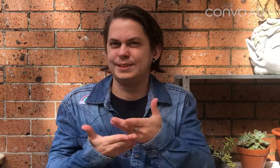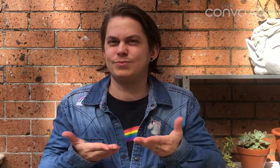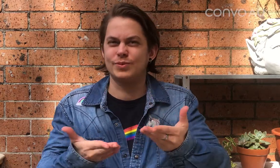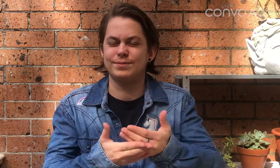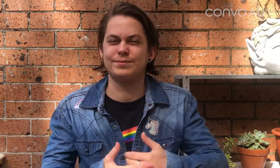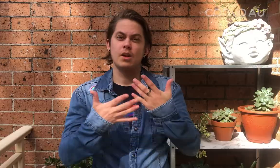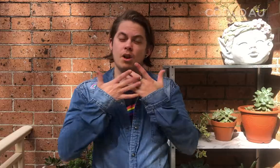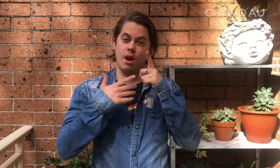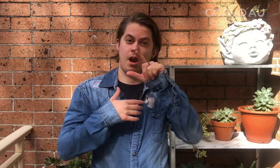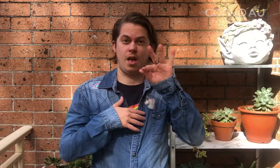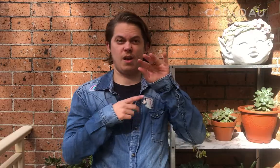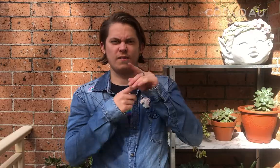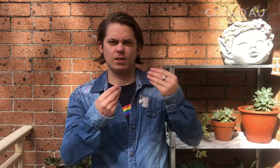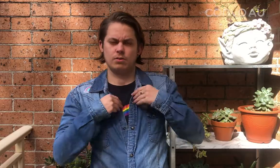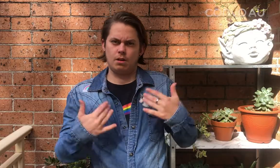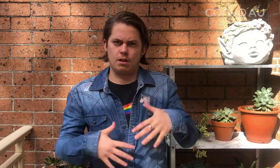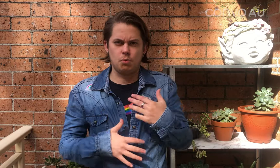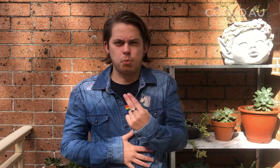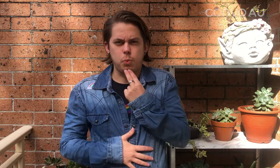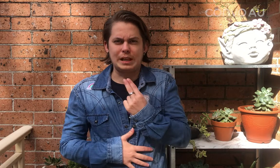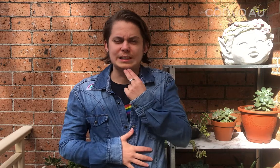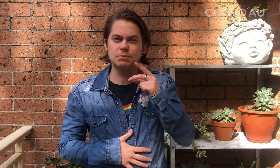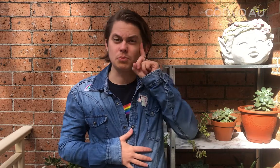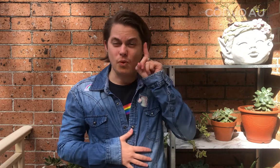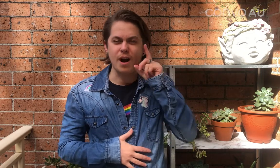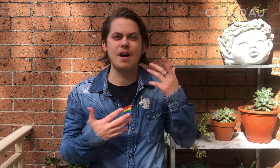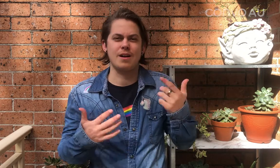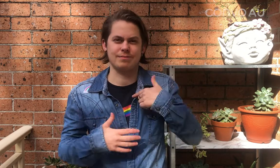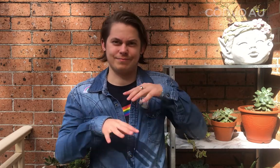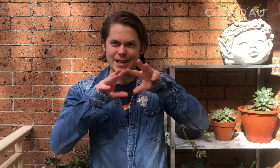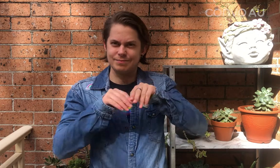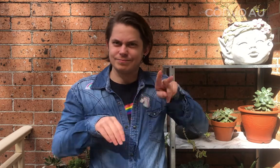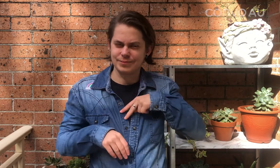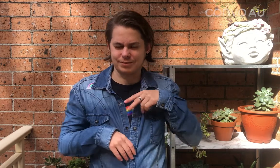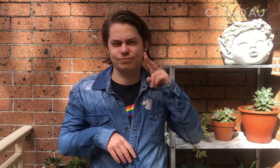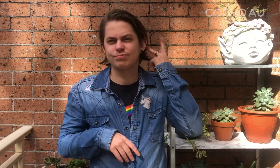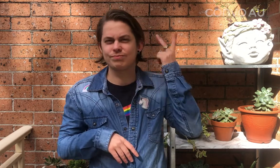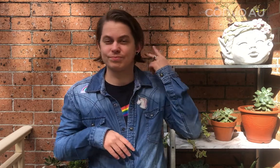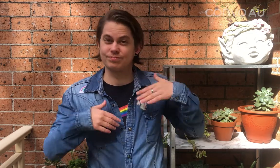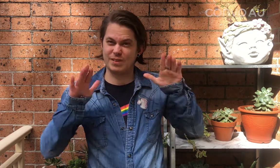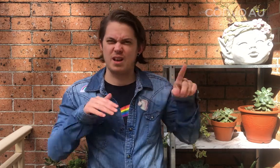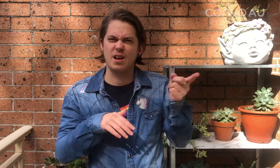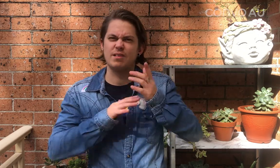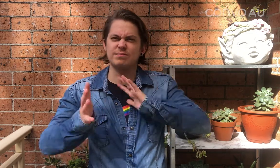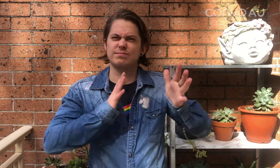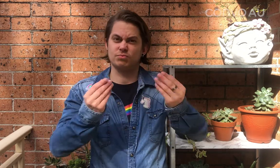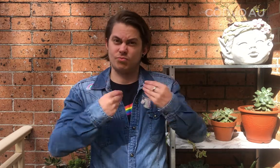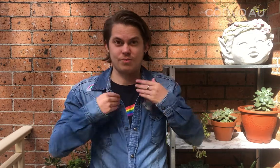LSF is so useful to me because my family is all hearing but they sign